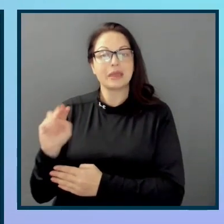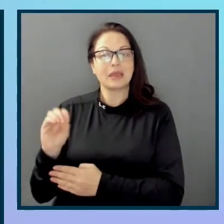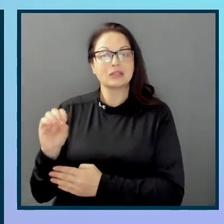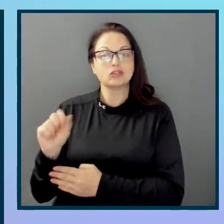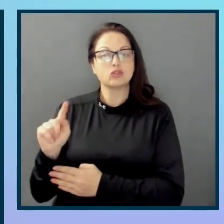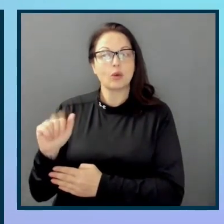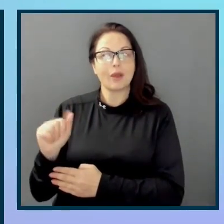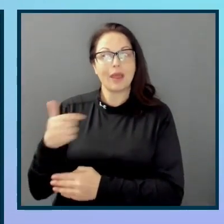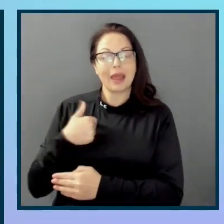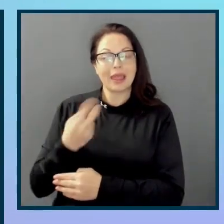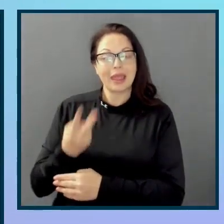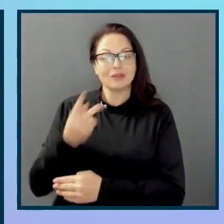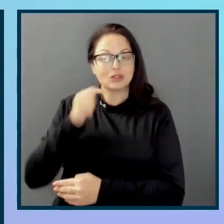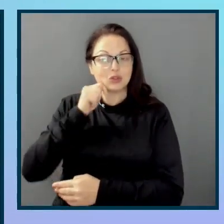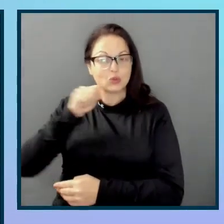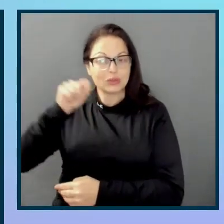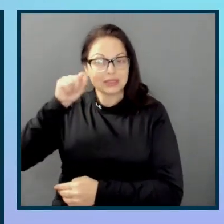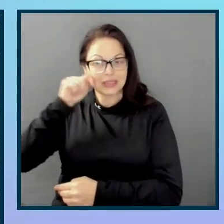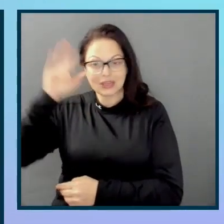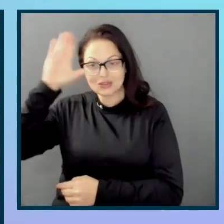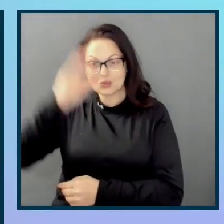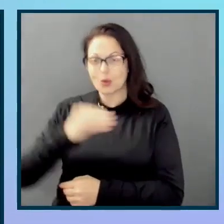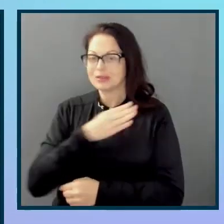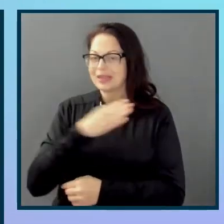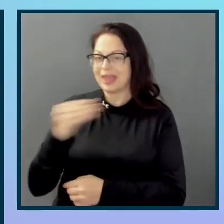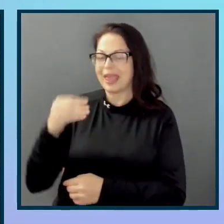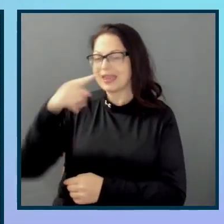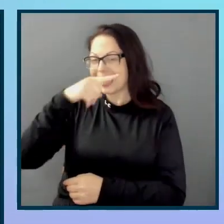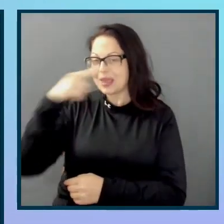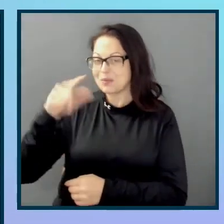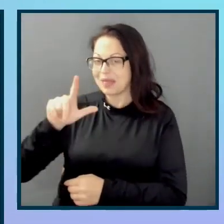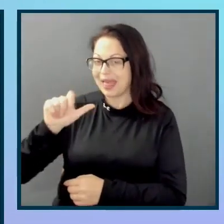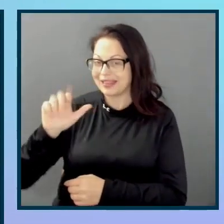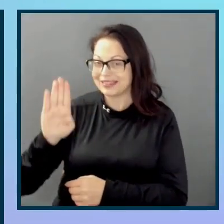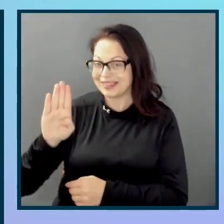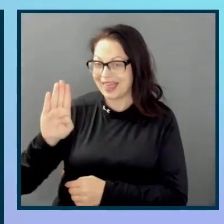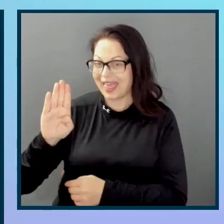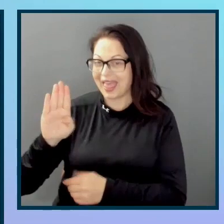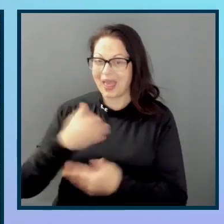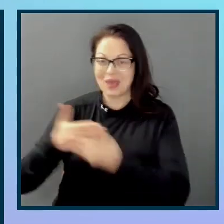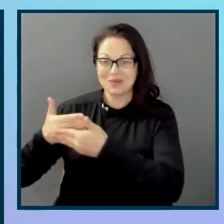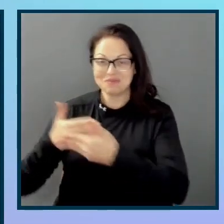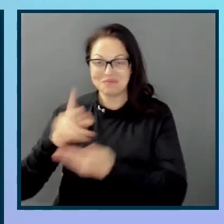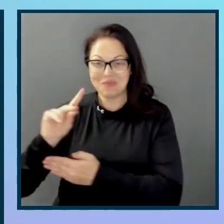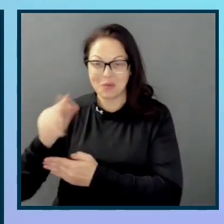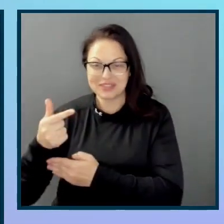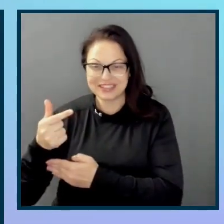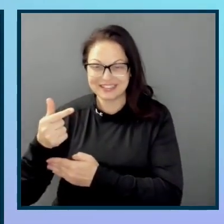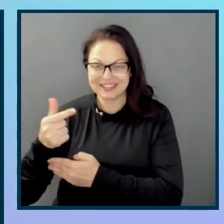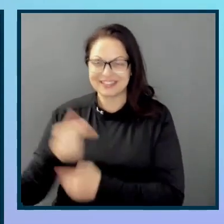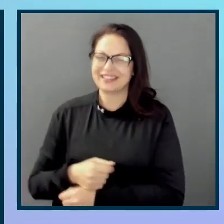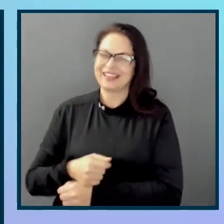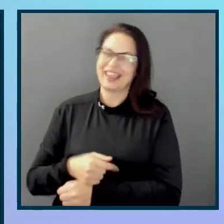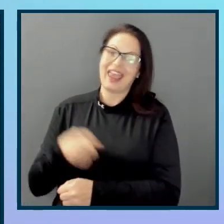and a black lab puppy that is really still in the naughty puppy phase. So she's keeping us on our toes. (Katie chuckles)